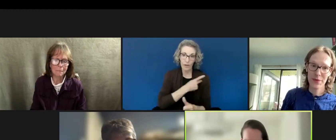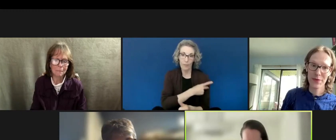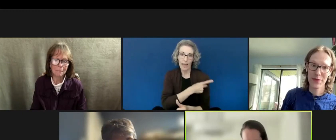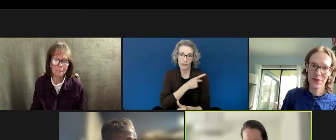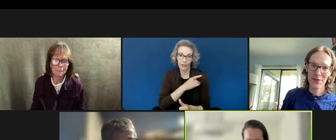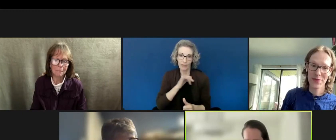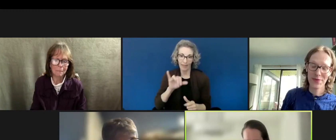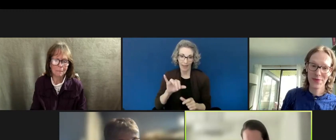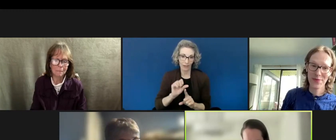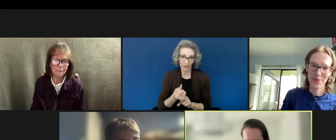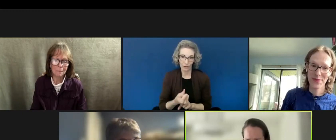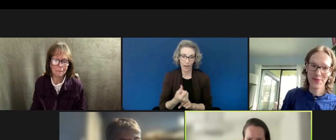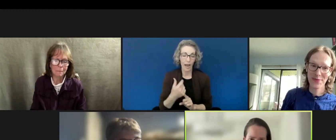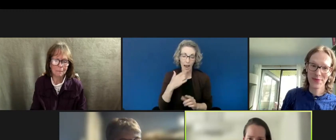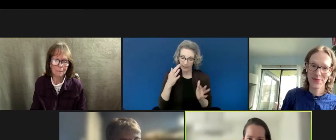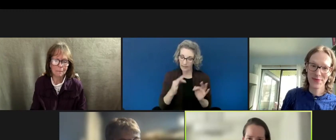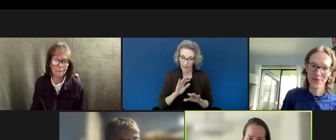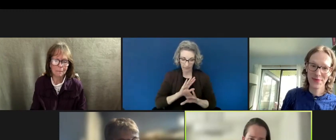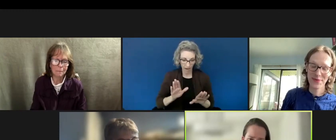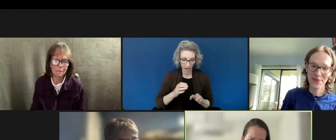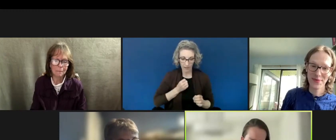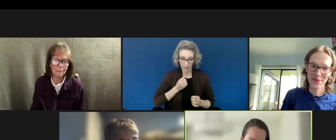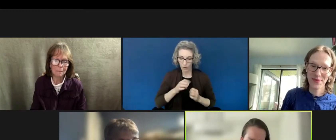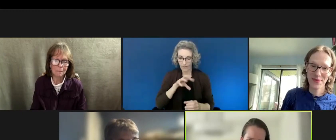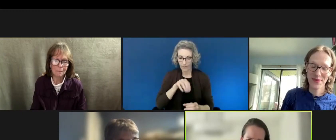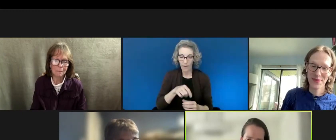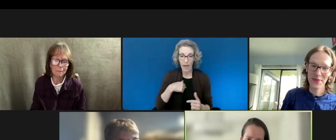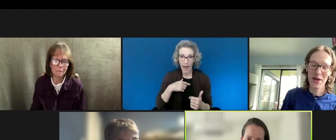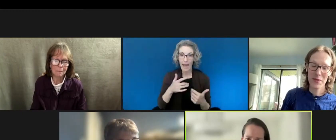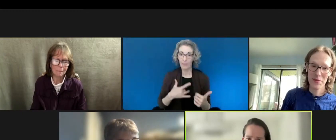so I don't, I choose not to and I kind of separate.